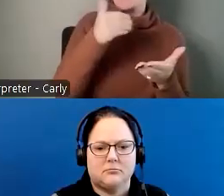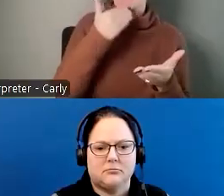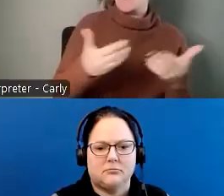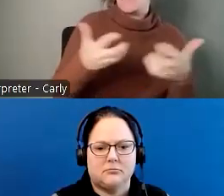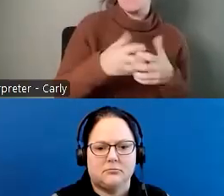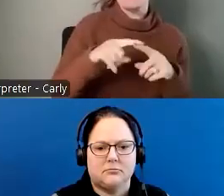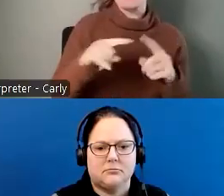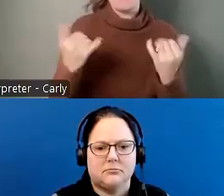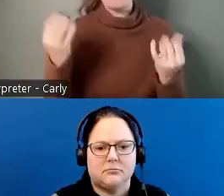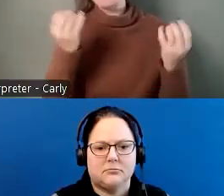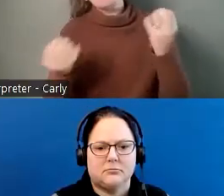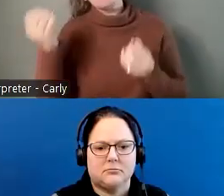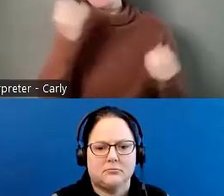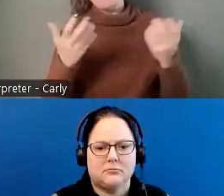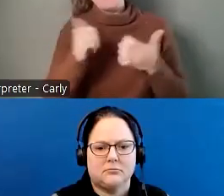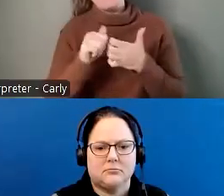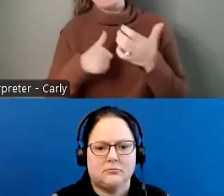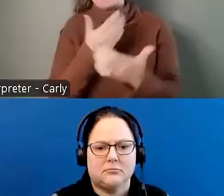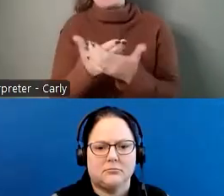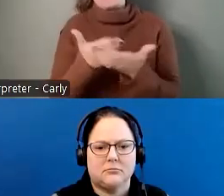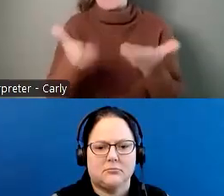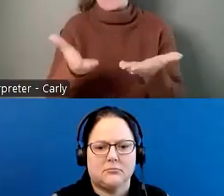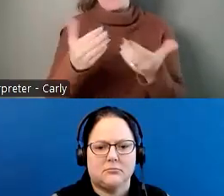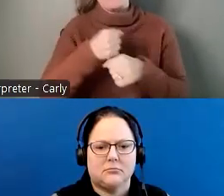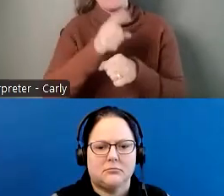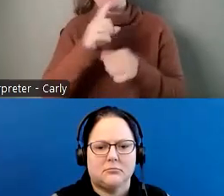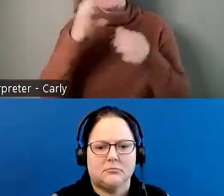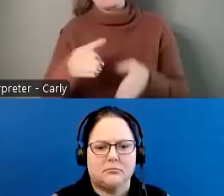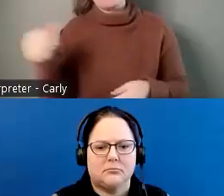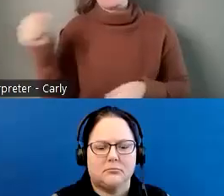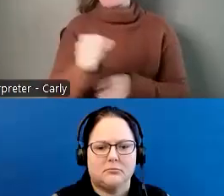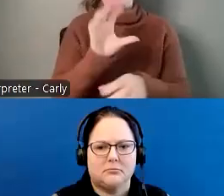thoughtful about what leads up to some of these things and are more flexible on if a family can't